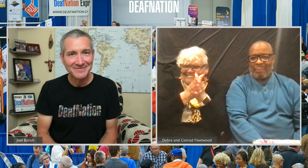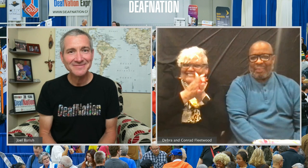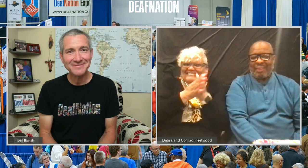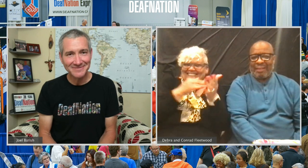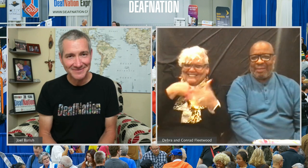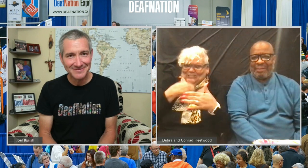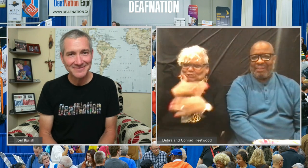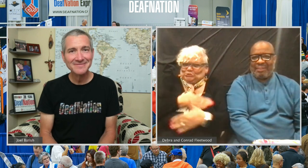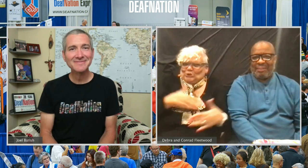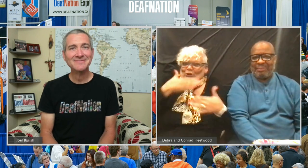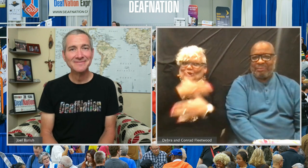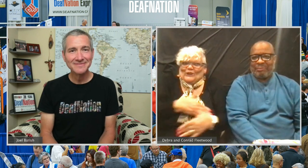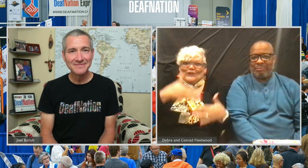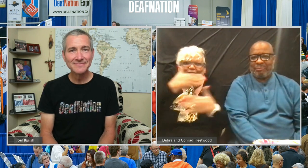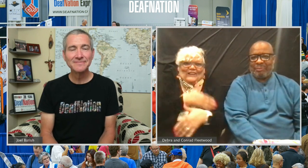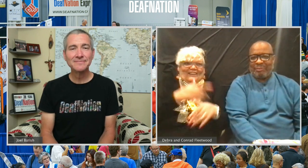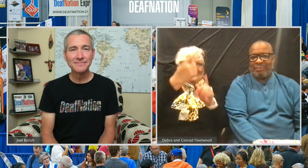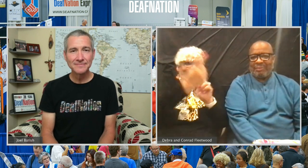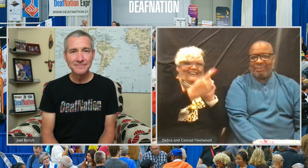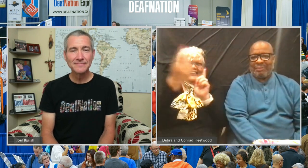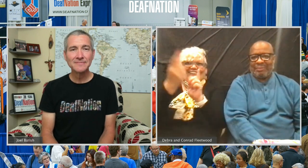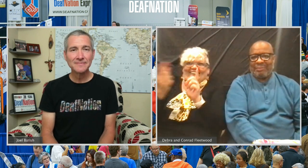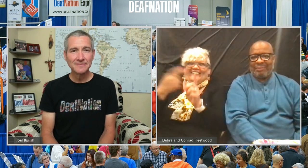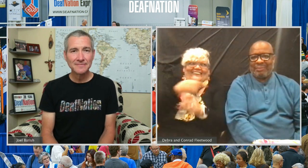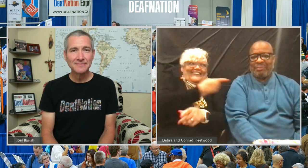I was eager, I really enjoyed meeting people.